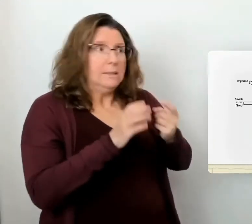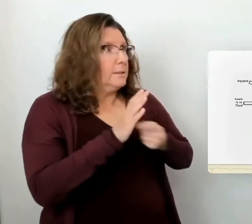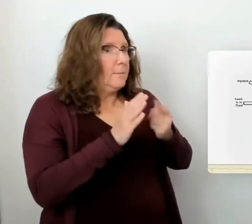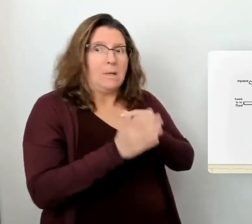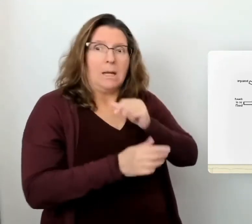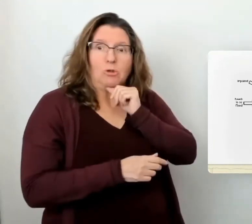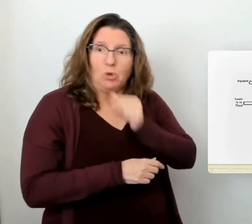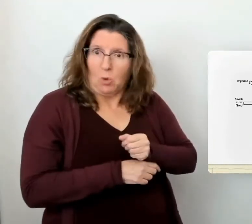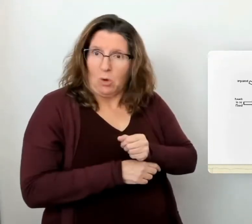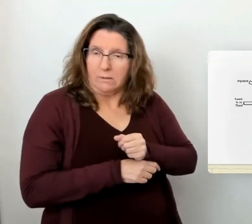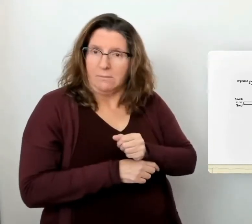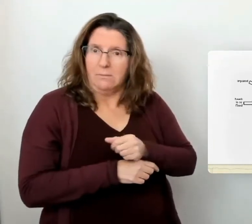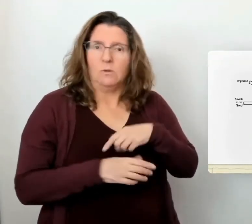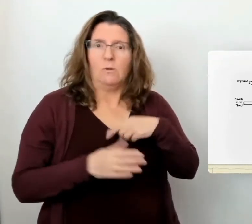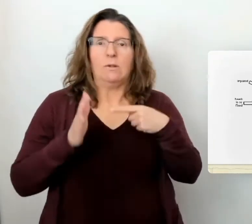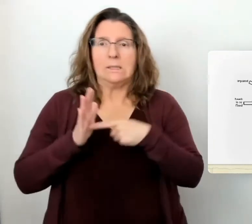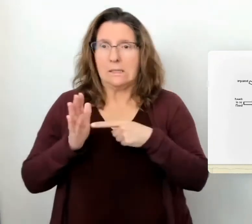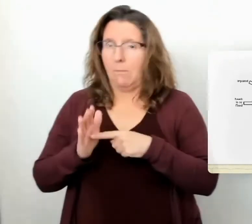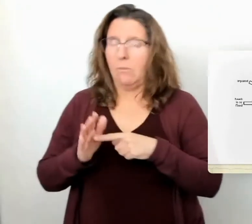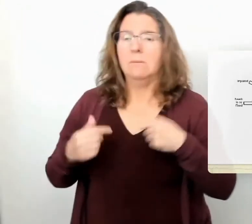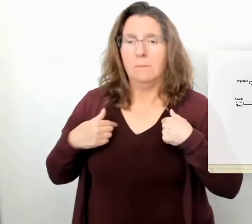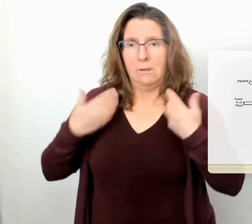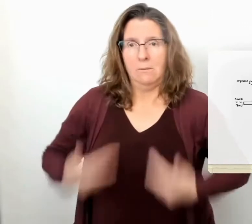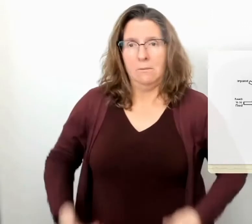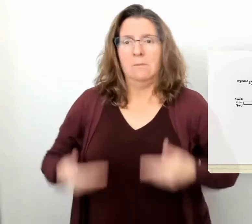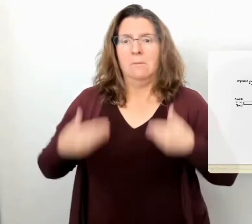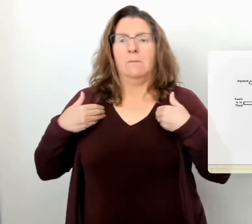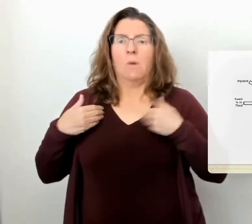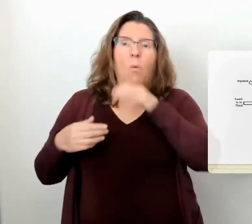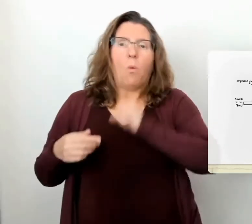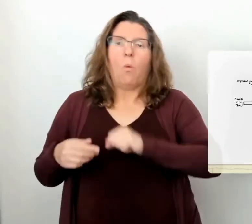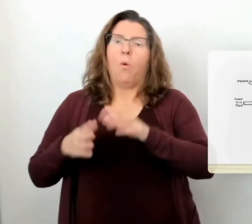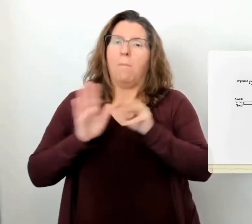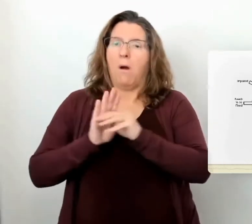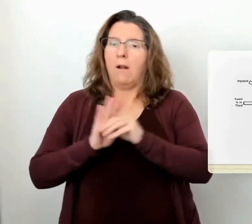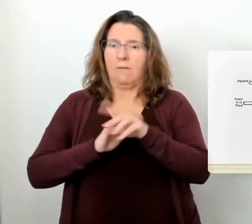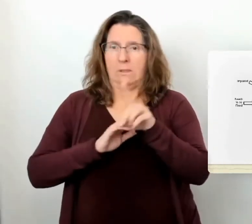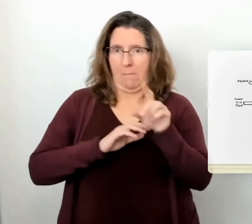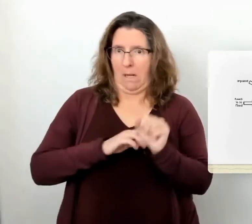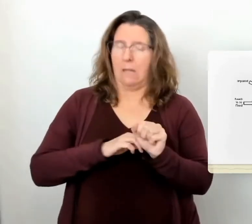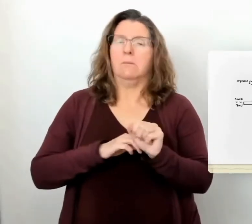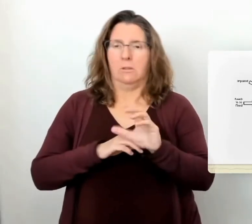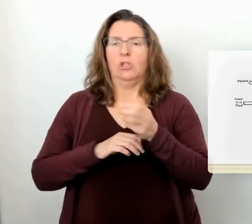And in the cases of students with disabilities, it was hit or miss whether a request would be granted or not.